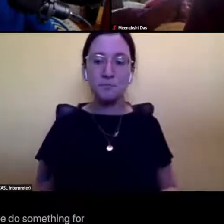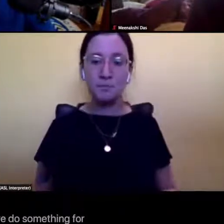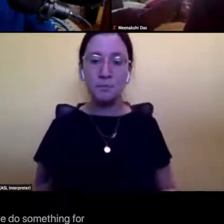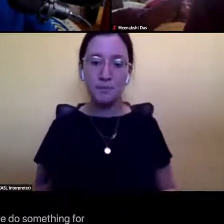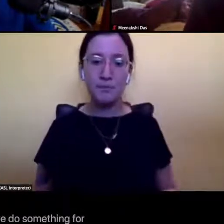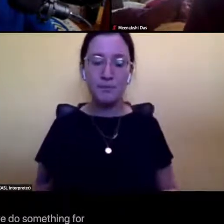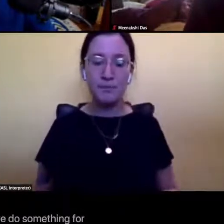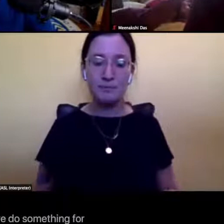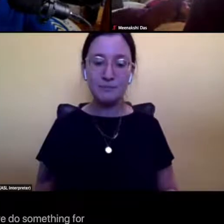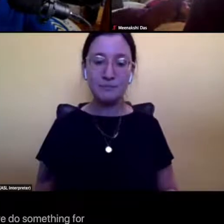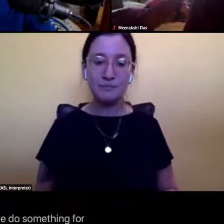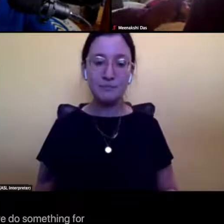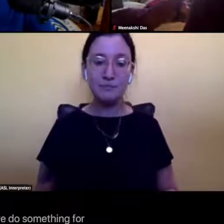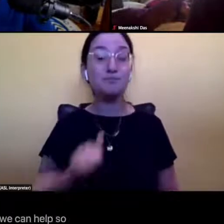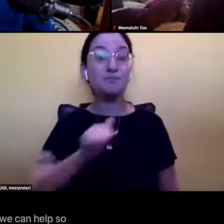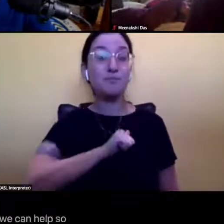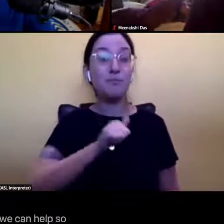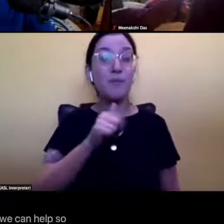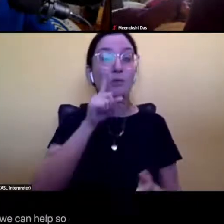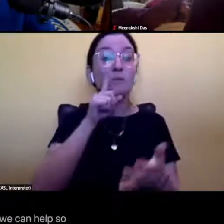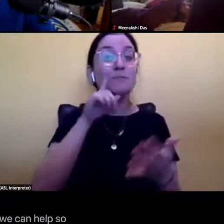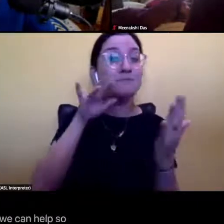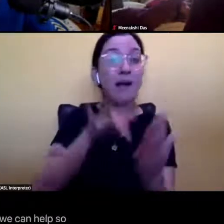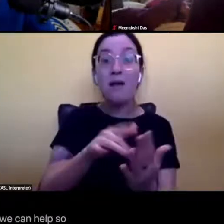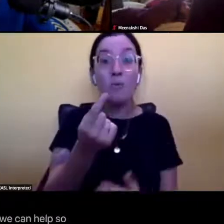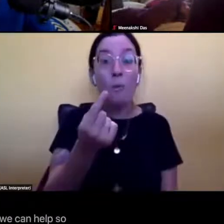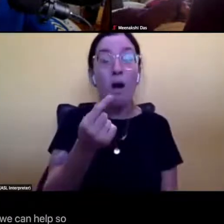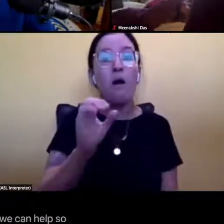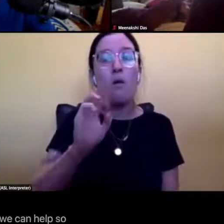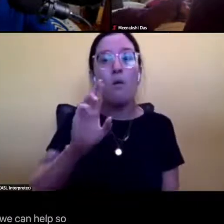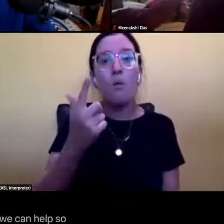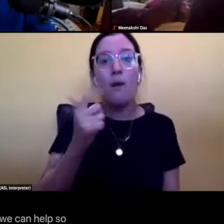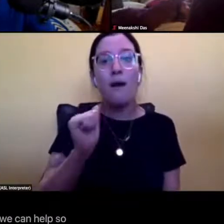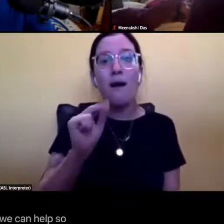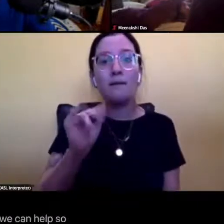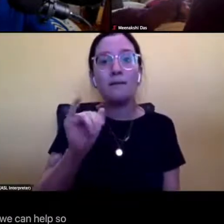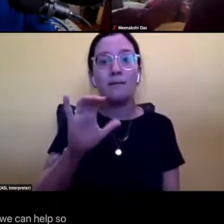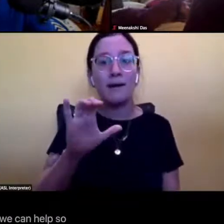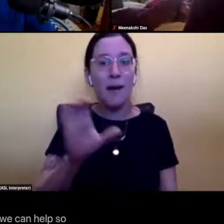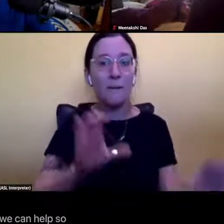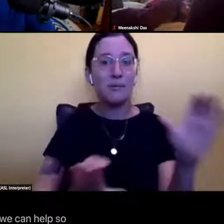I studied organic chemistry, it was my passion as an undergraduate and therefore